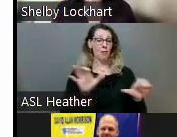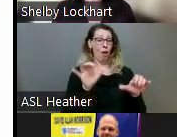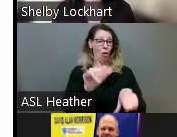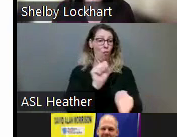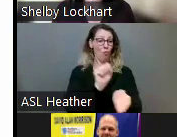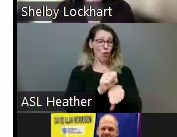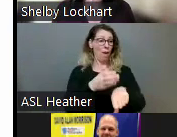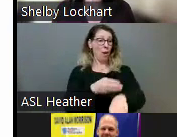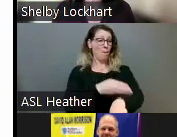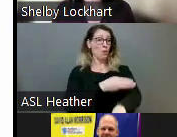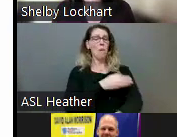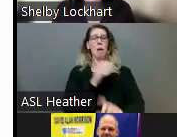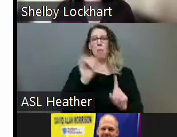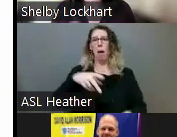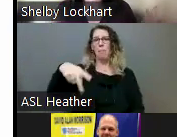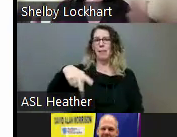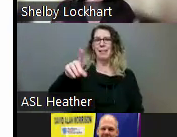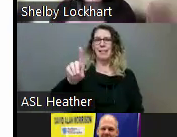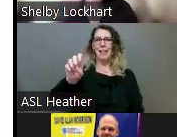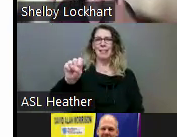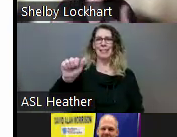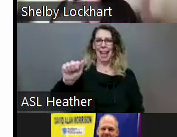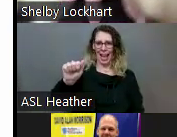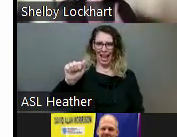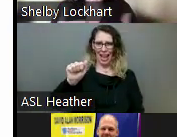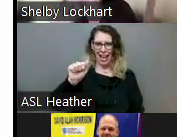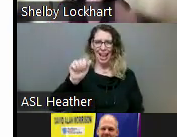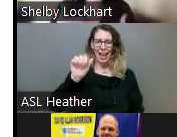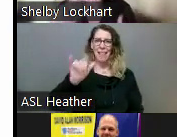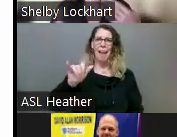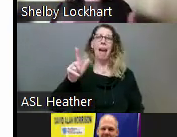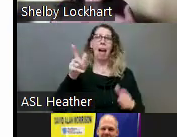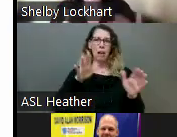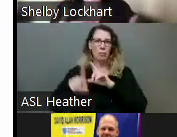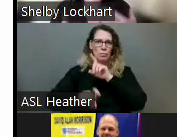this is the pdsa cycle, this is where you get into that cycle of inquiry and keep making things